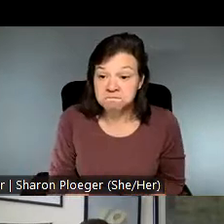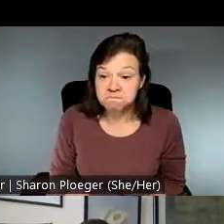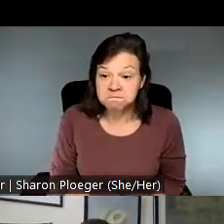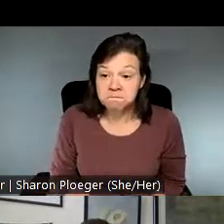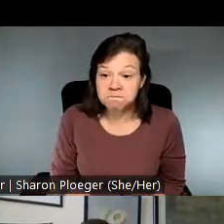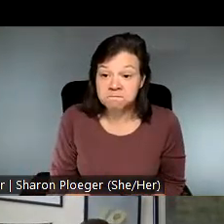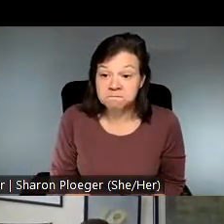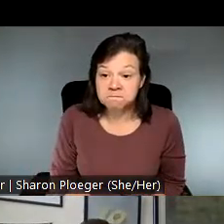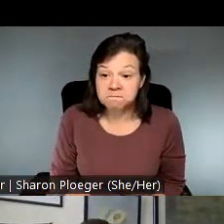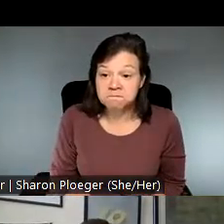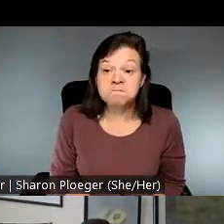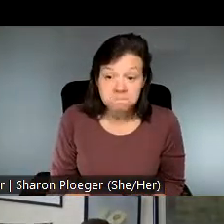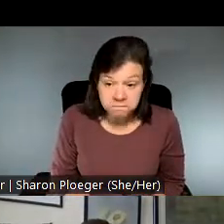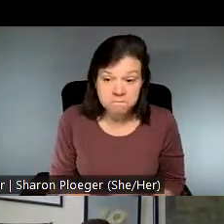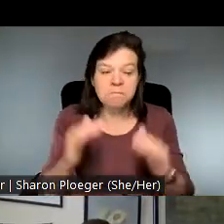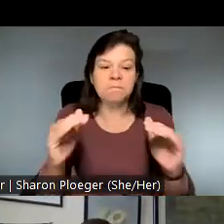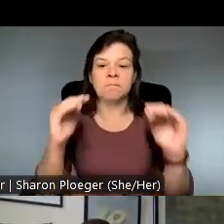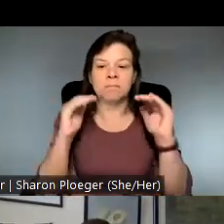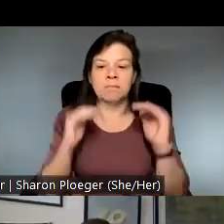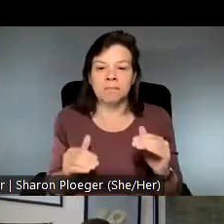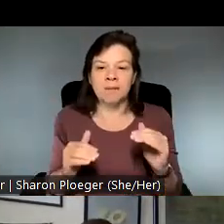Moving next to screen magnifier.